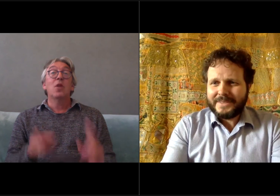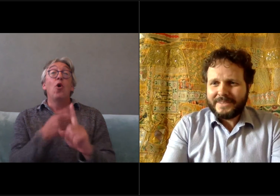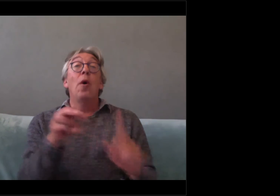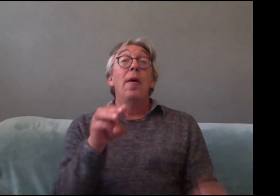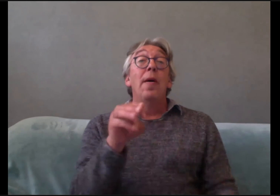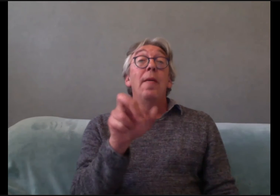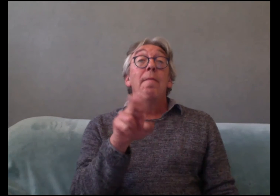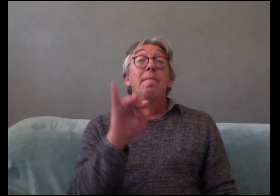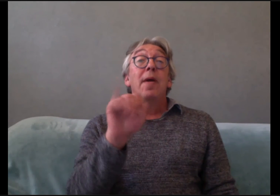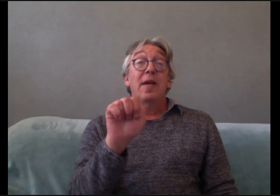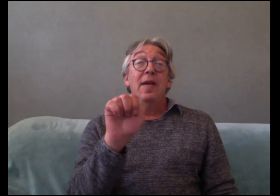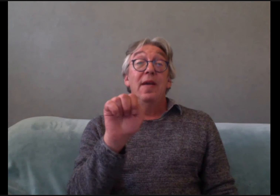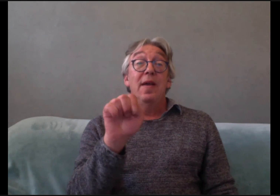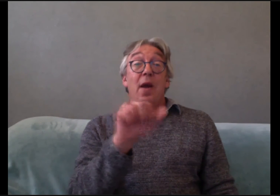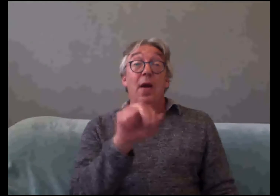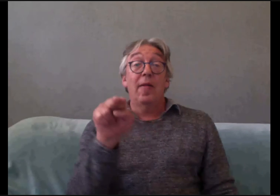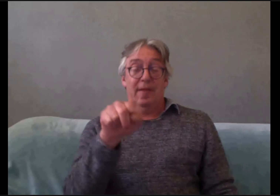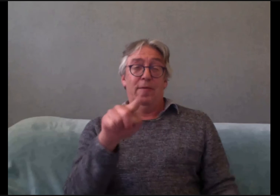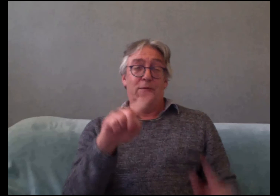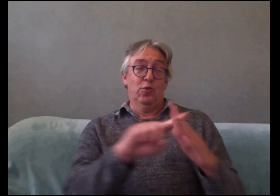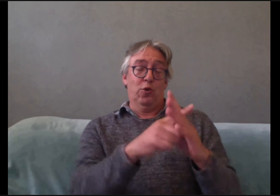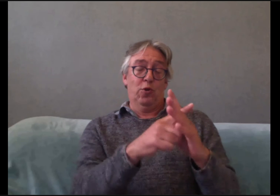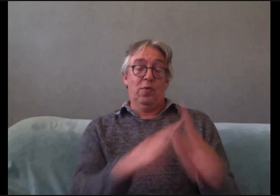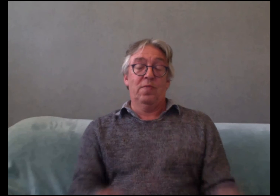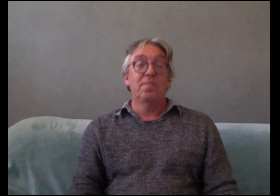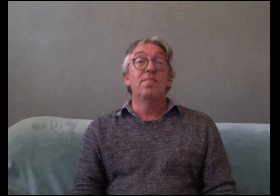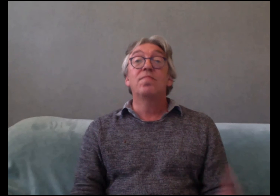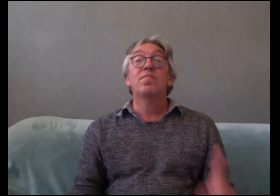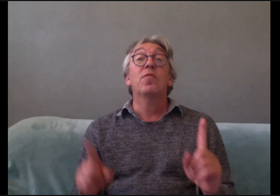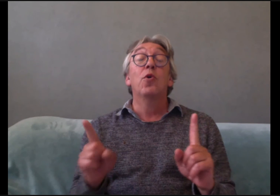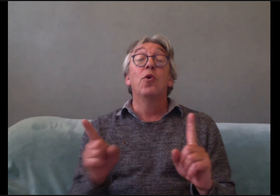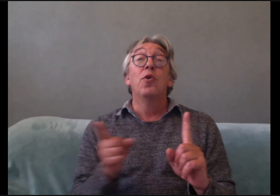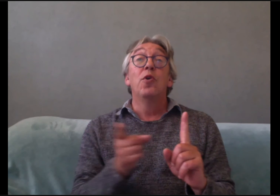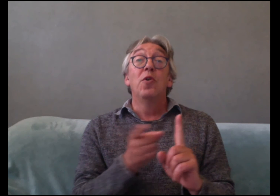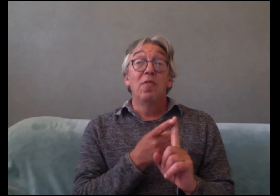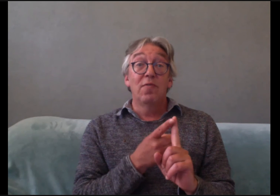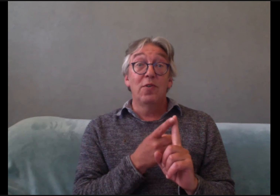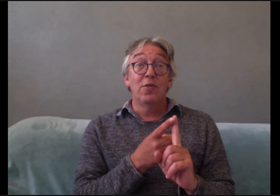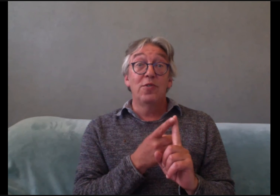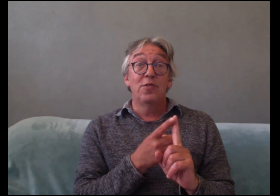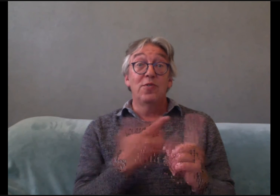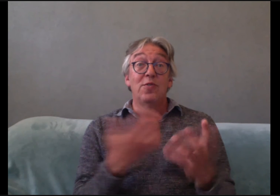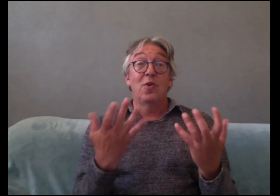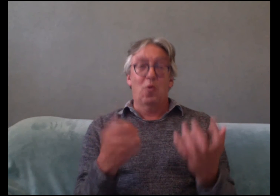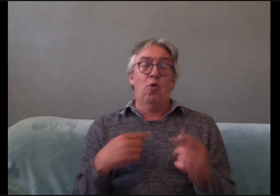I'd like first of all to respond to what Luk said.